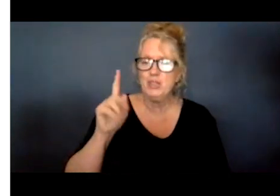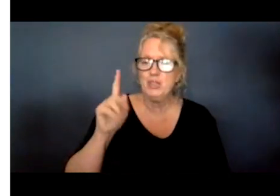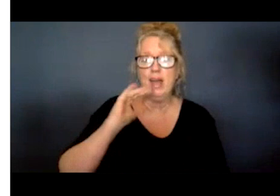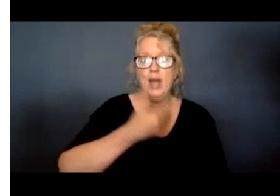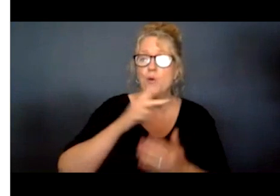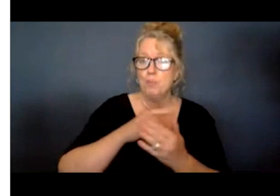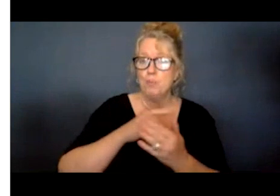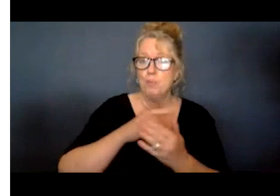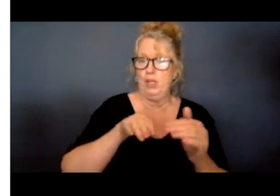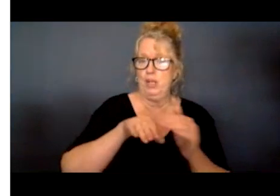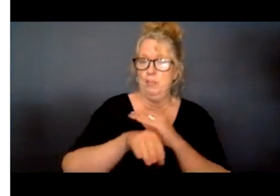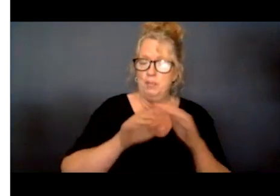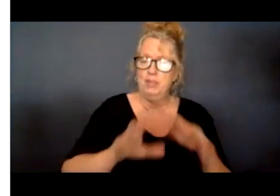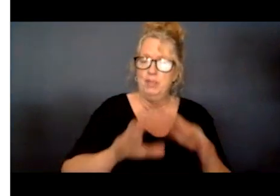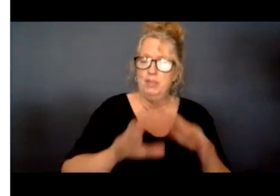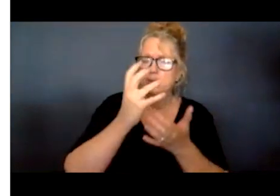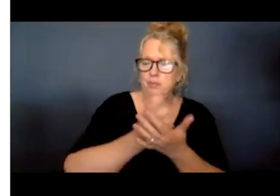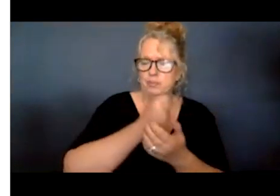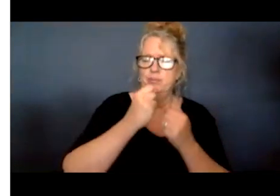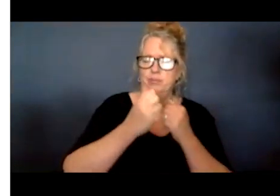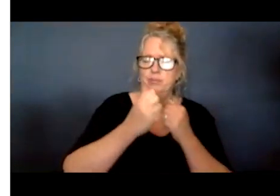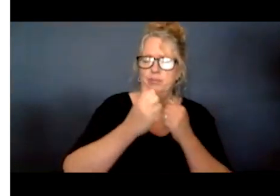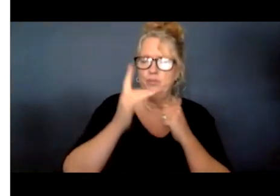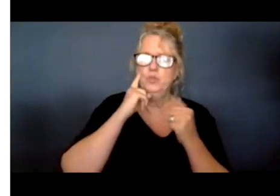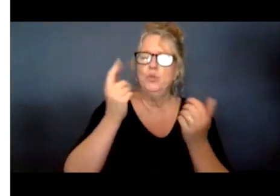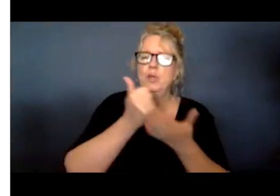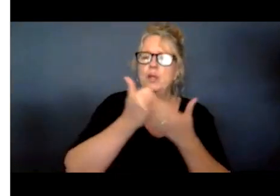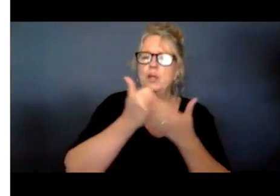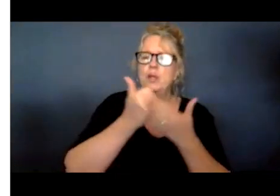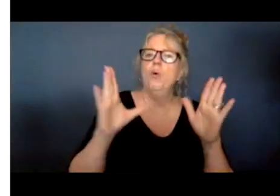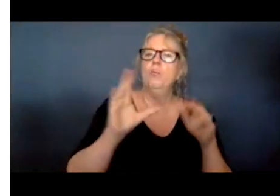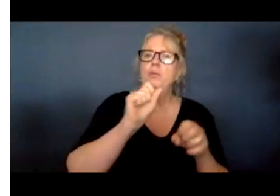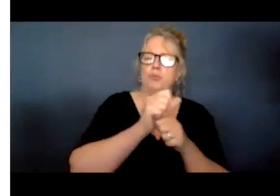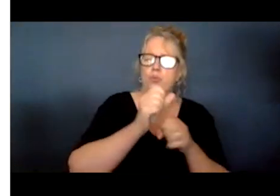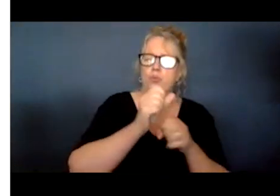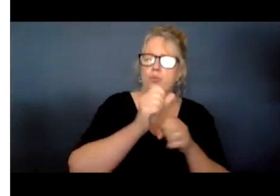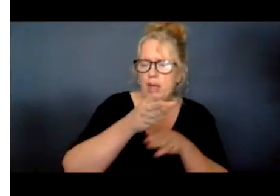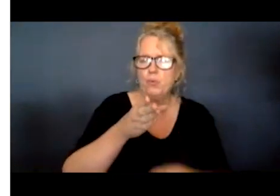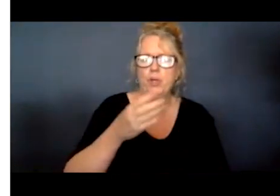AccessTECH leverages technology to open career pathways for individuals